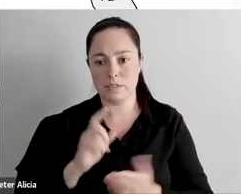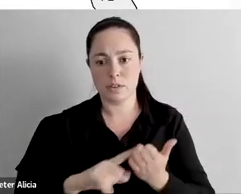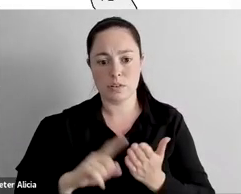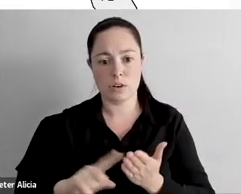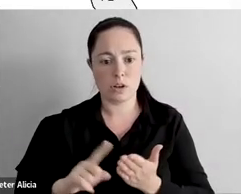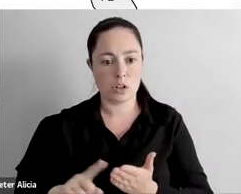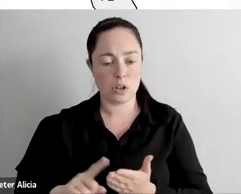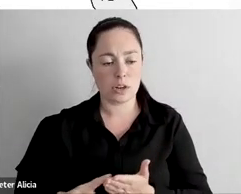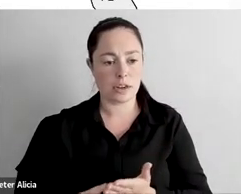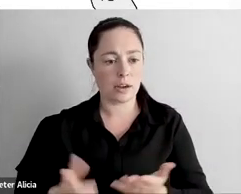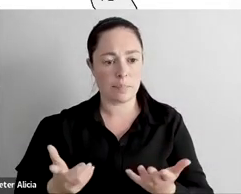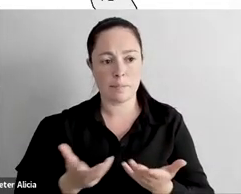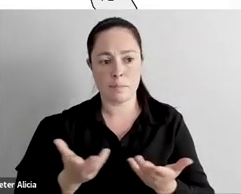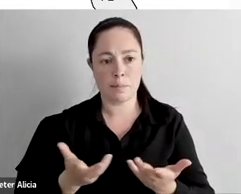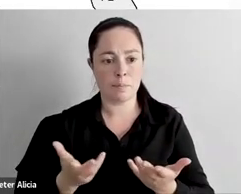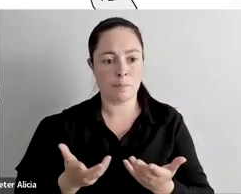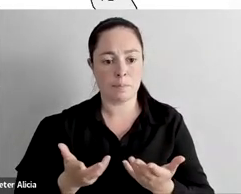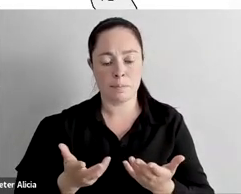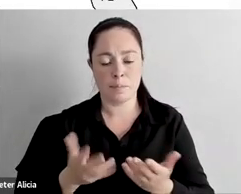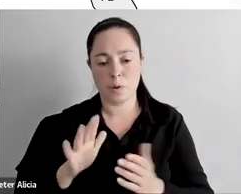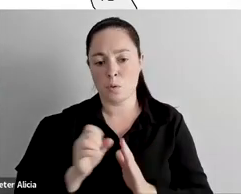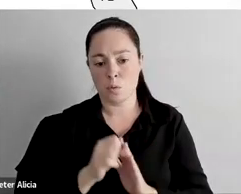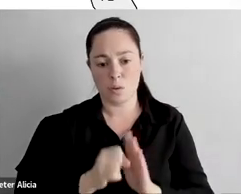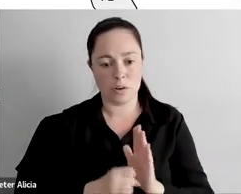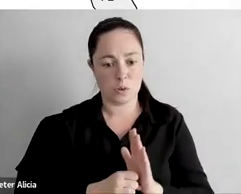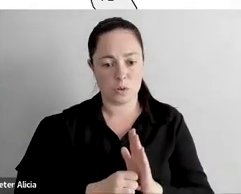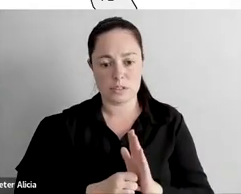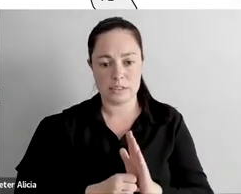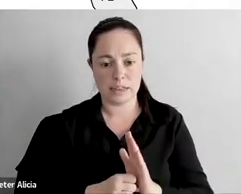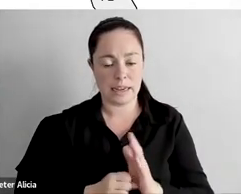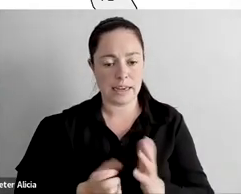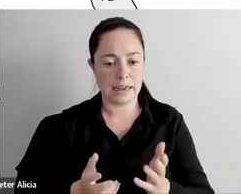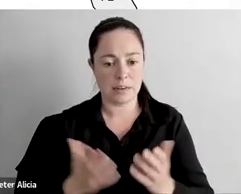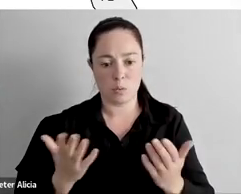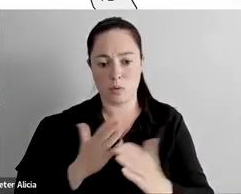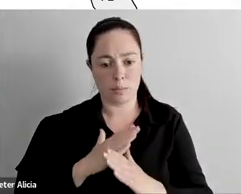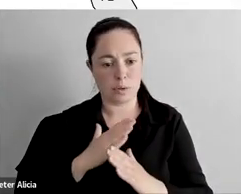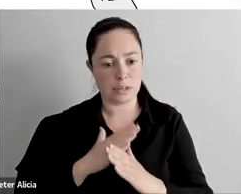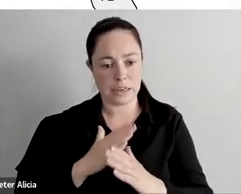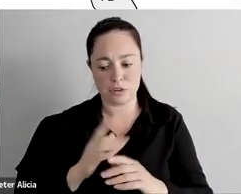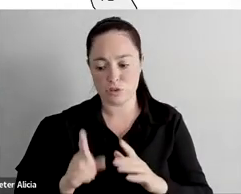see what your, what protections exist, if any,